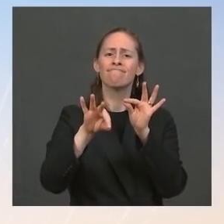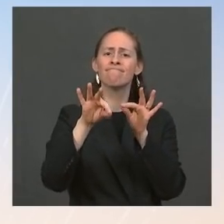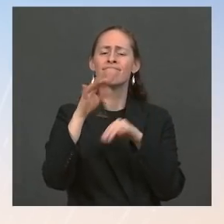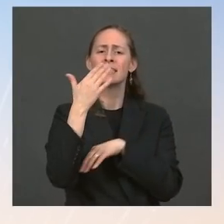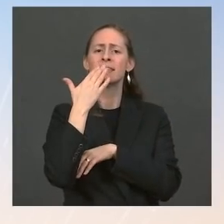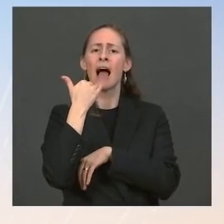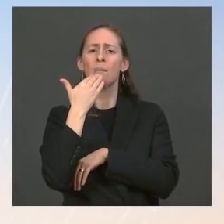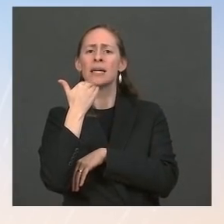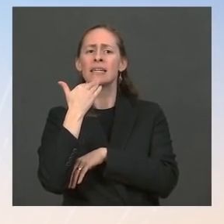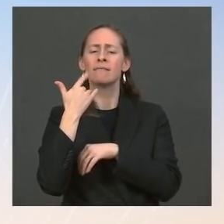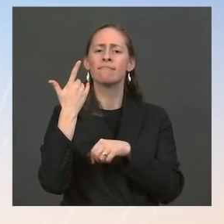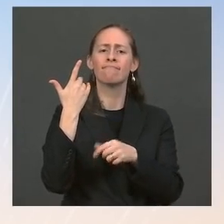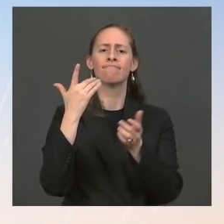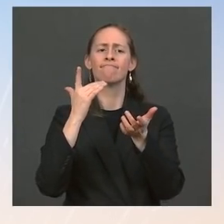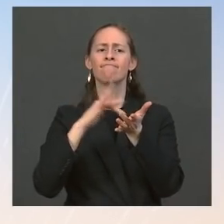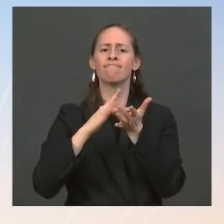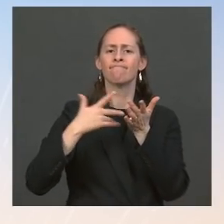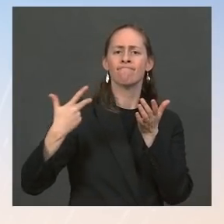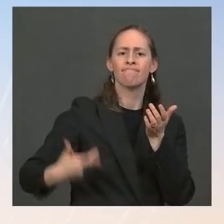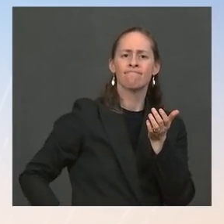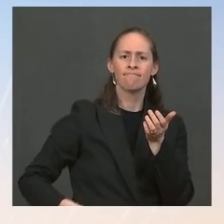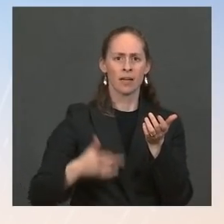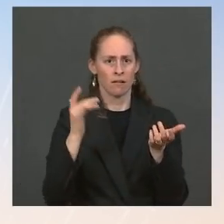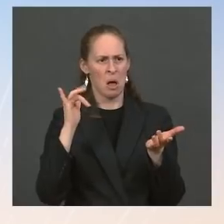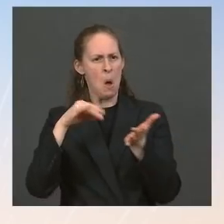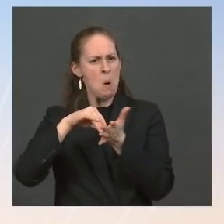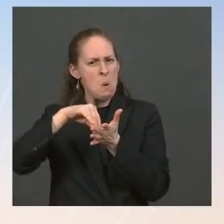The President has a plan for lowering costs for American -- the American people.